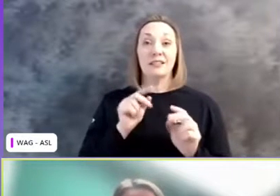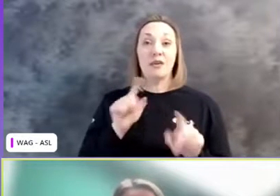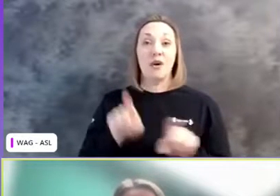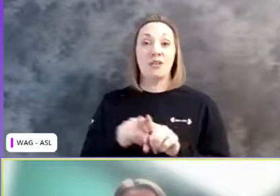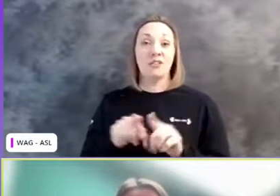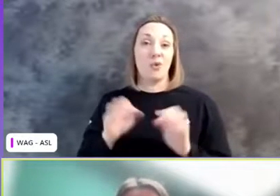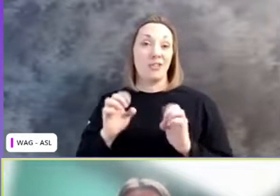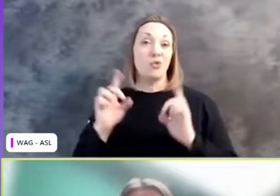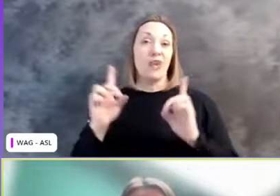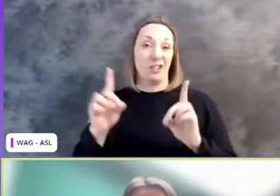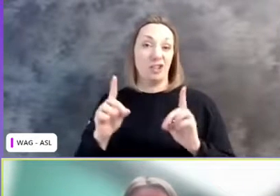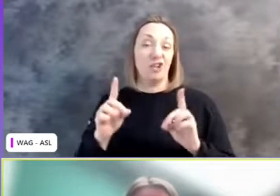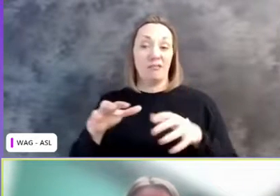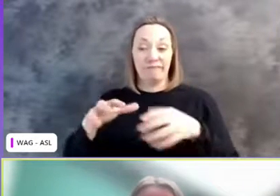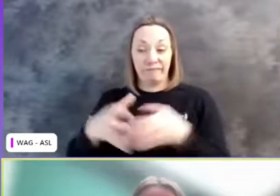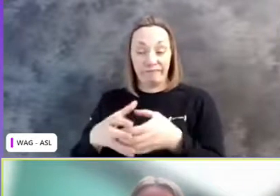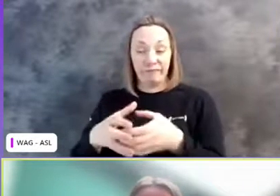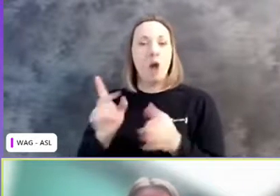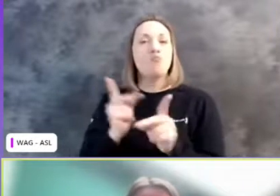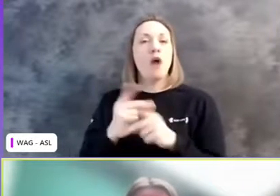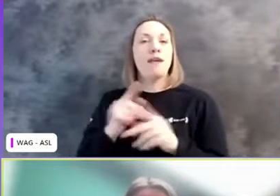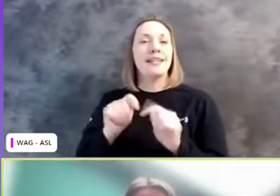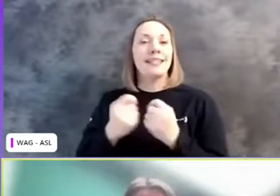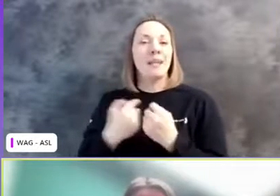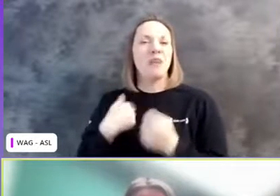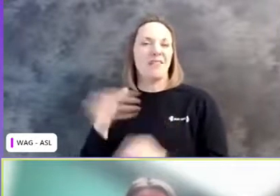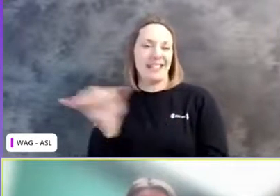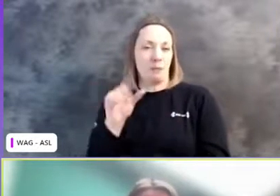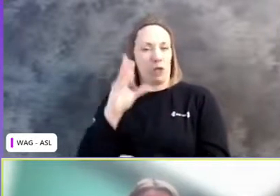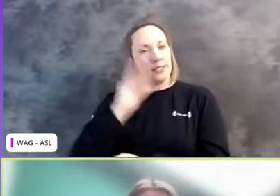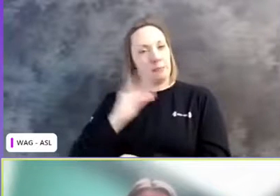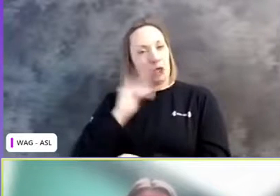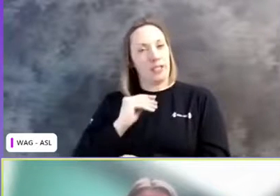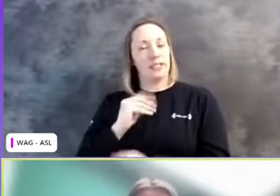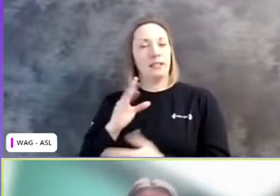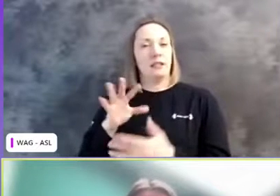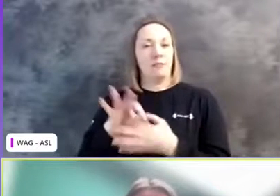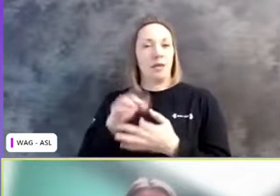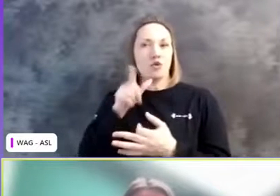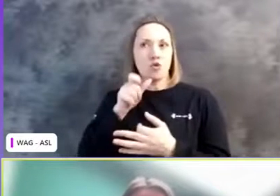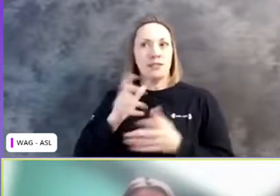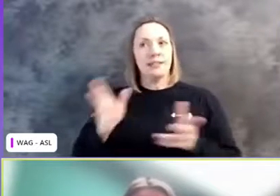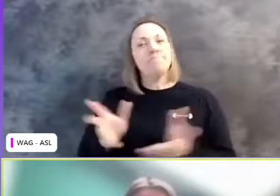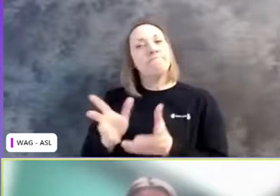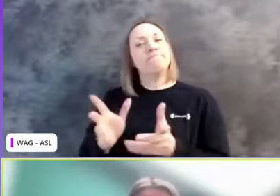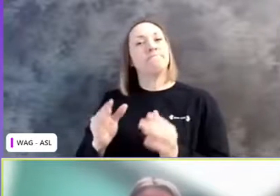and then since then I design moved on to agencies and also to the educational sector and